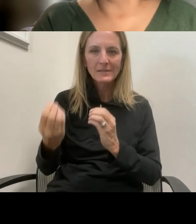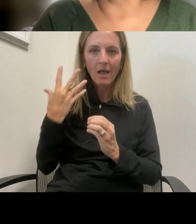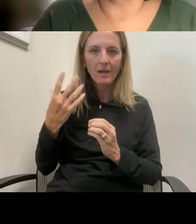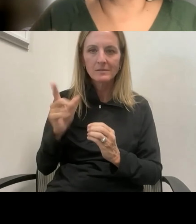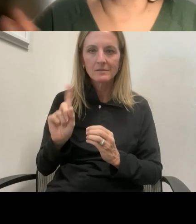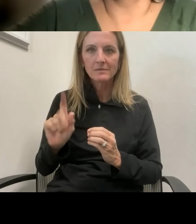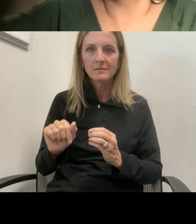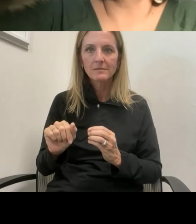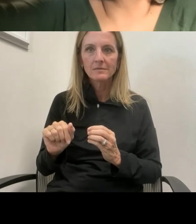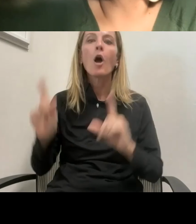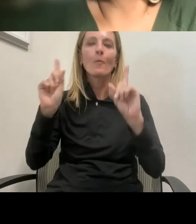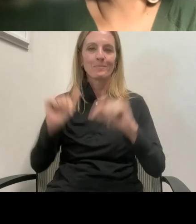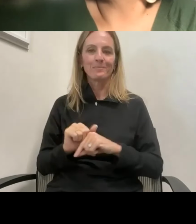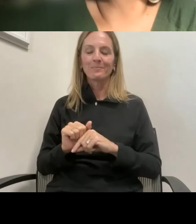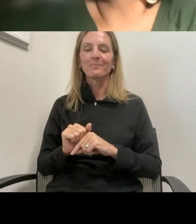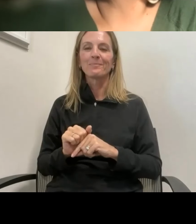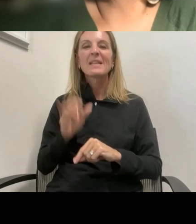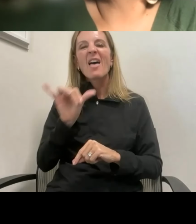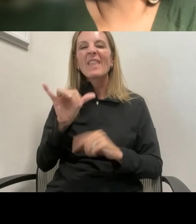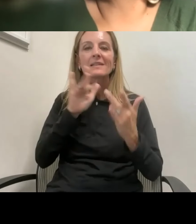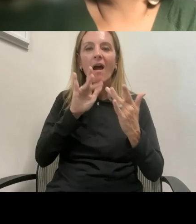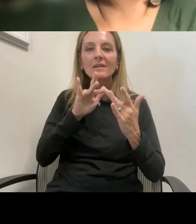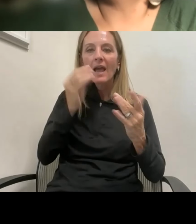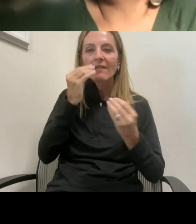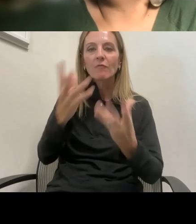It's just a contact information and some resources to be shared. Yeah